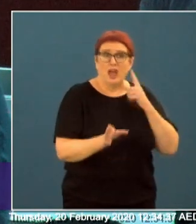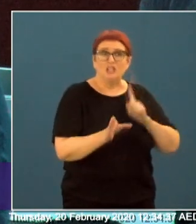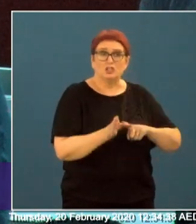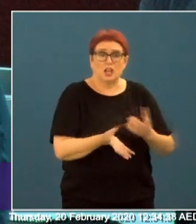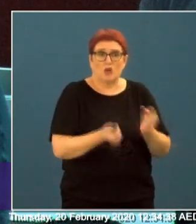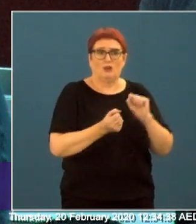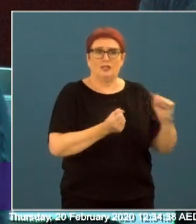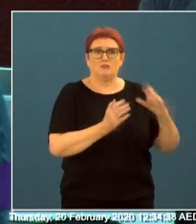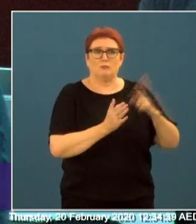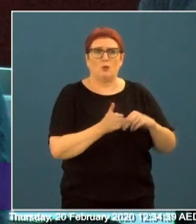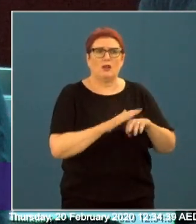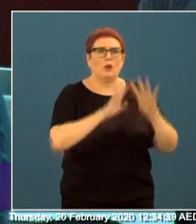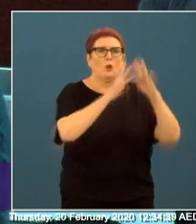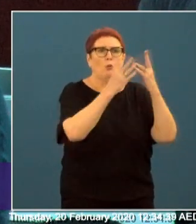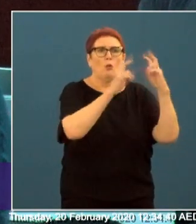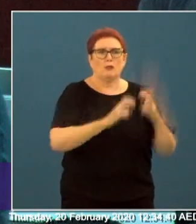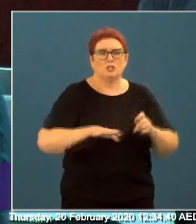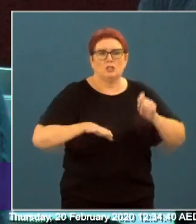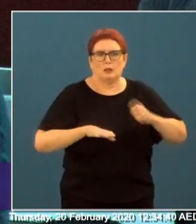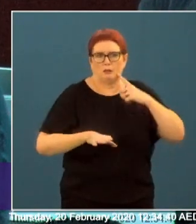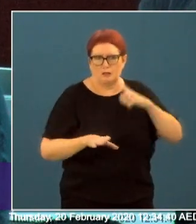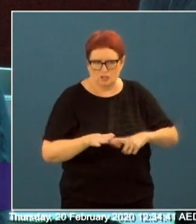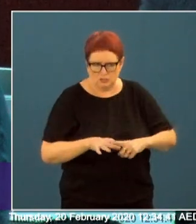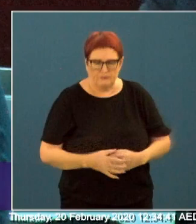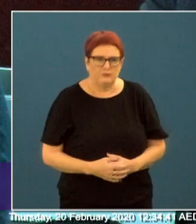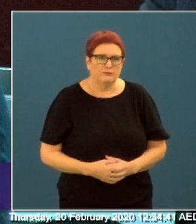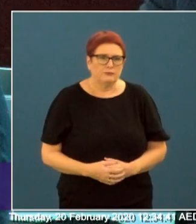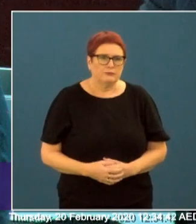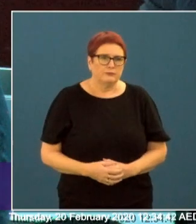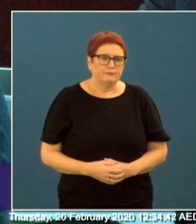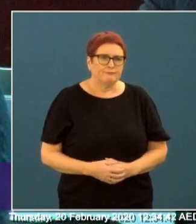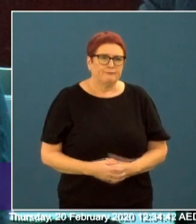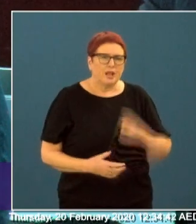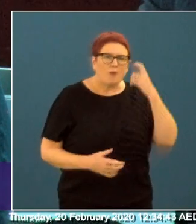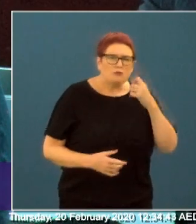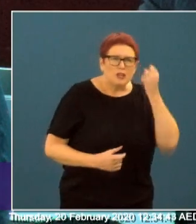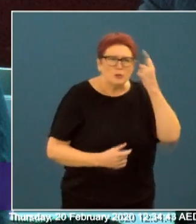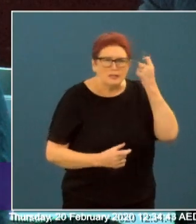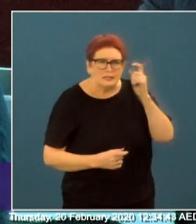So I'm just trying to get an understanding that across the country, it's the case, isn't it, that —